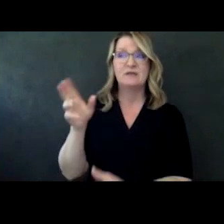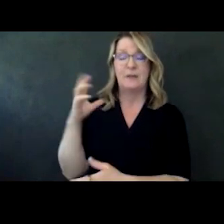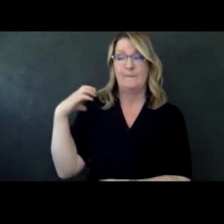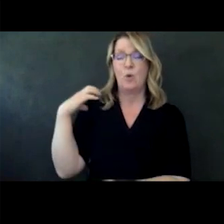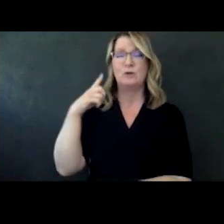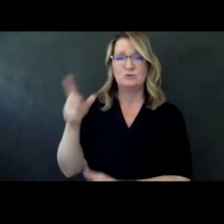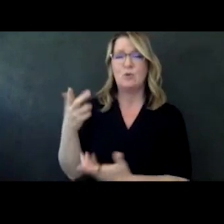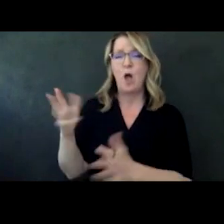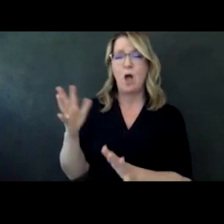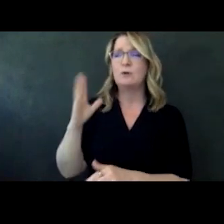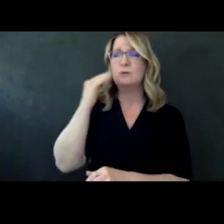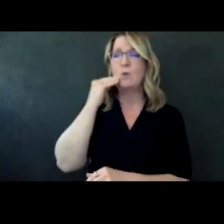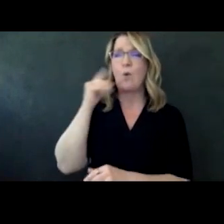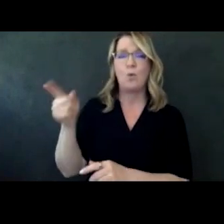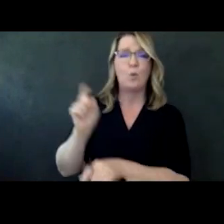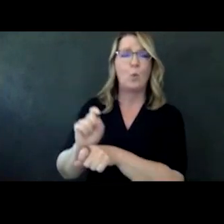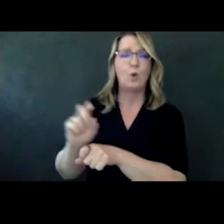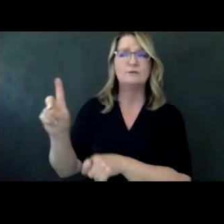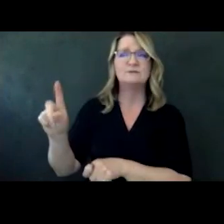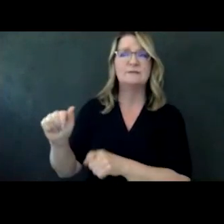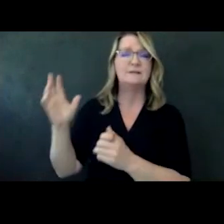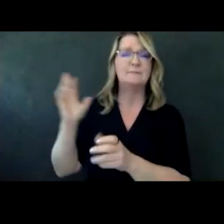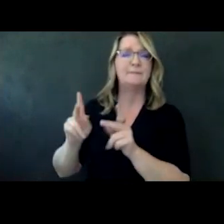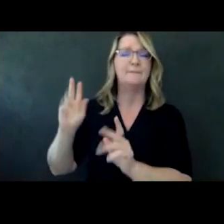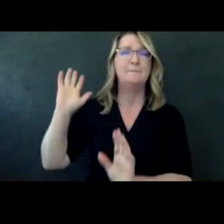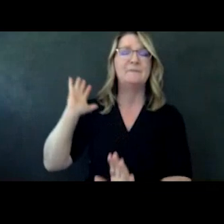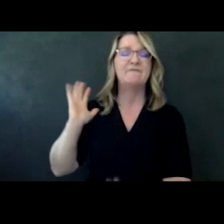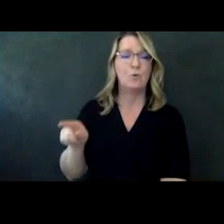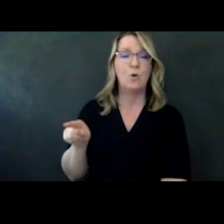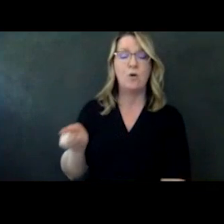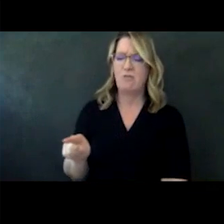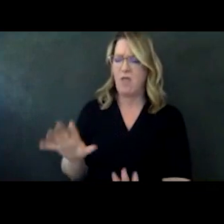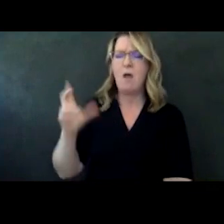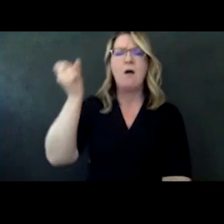This group generally understands the process and if they're interested in partnering, they realize